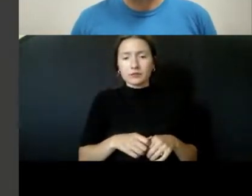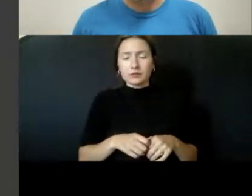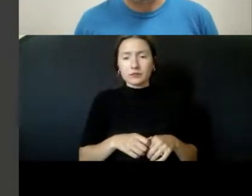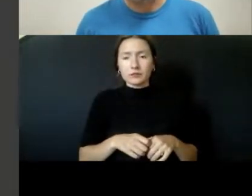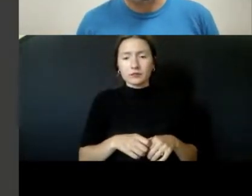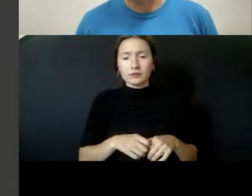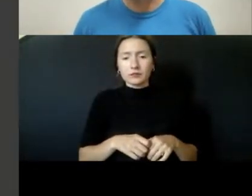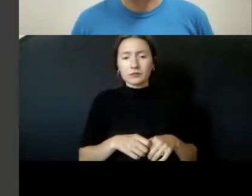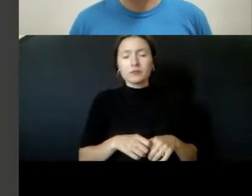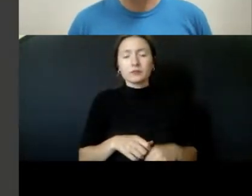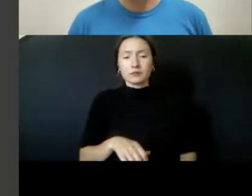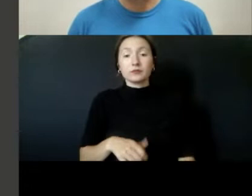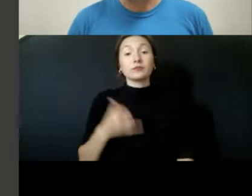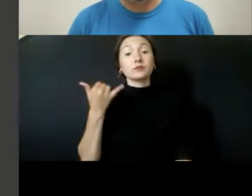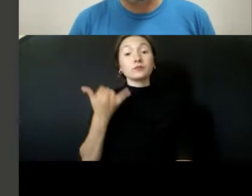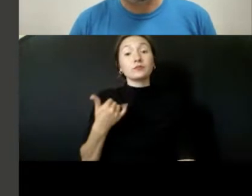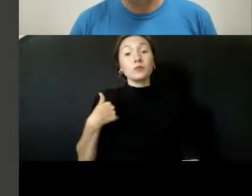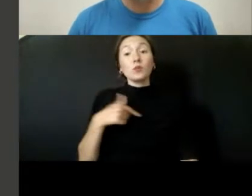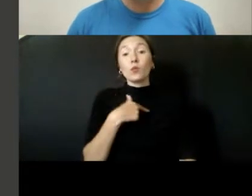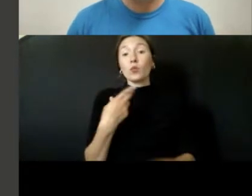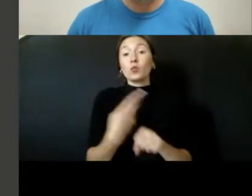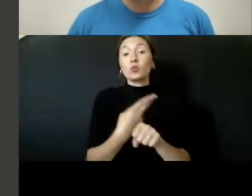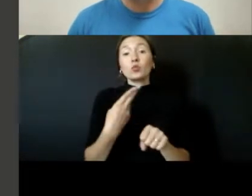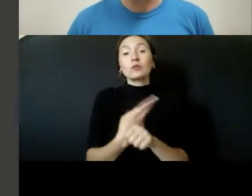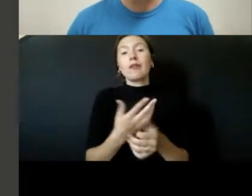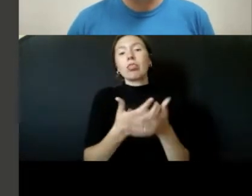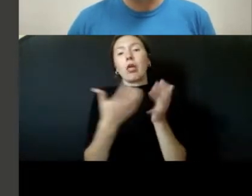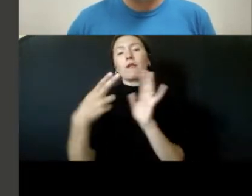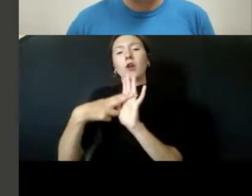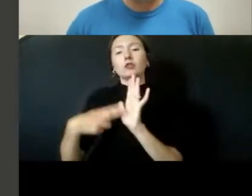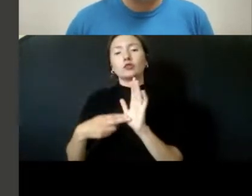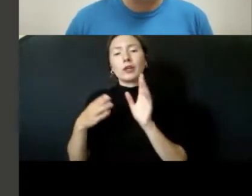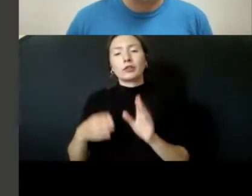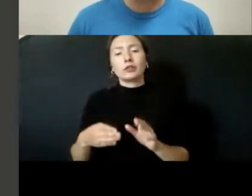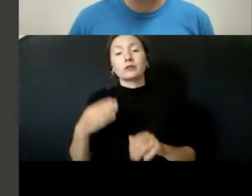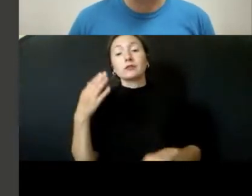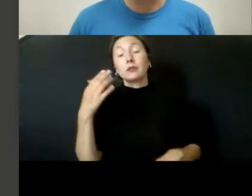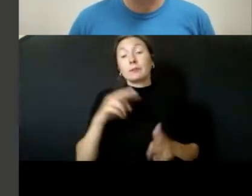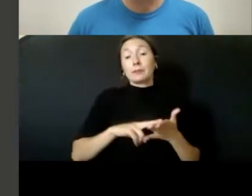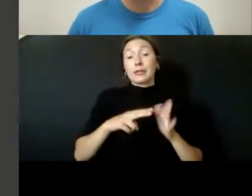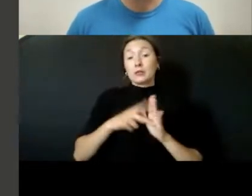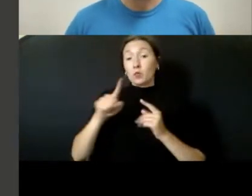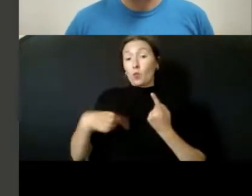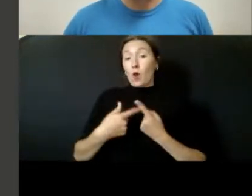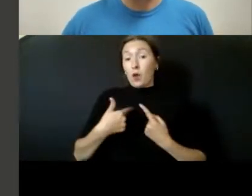our standards with them both to educate and also to make sure that it's in line with our values and